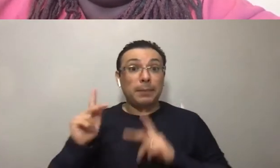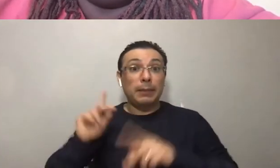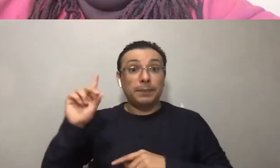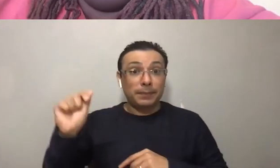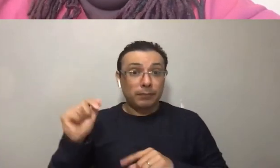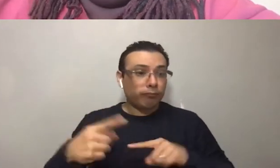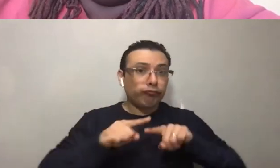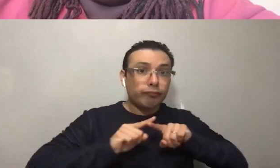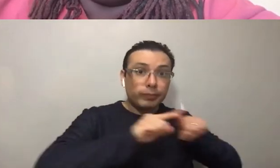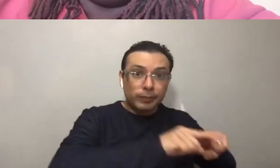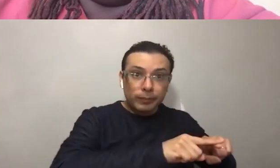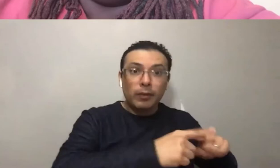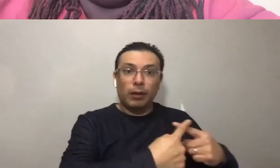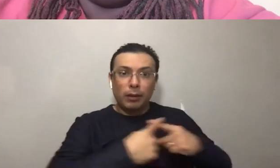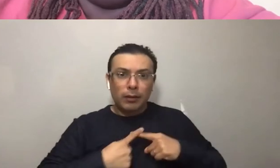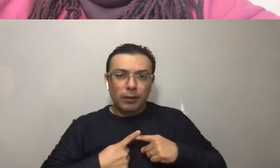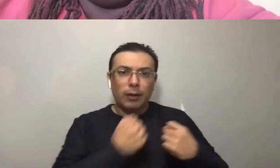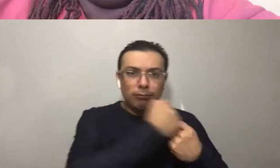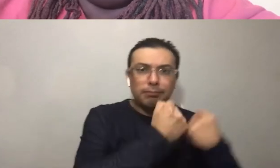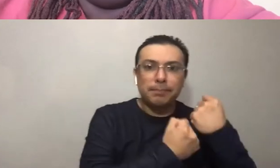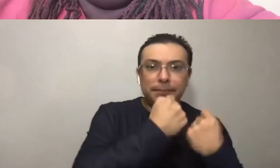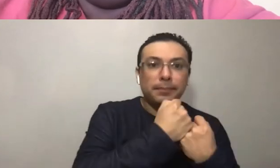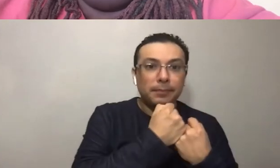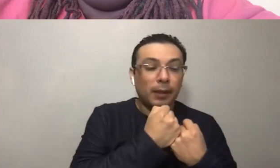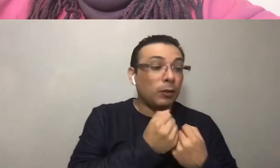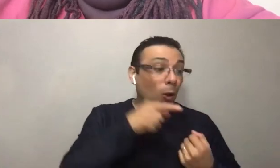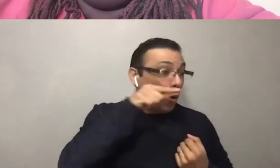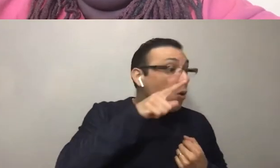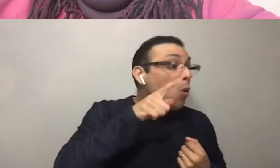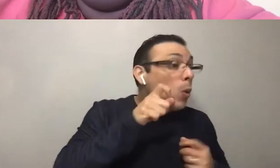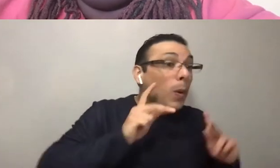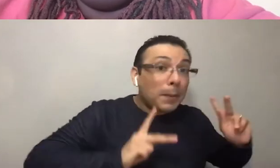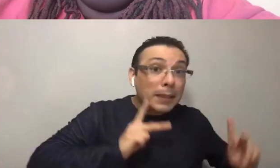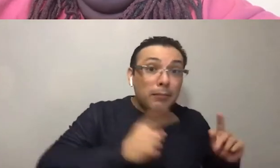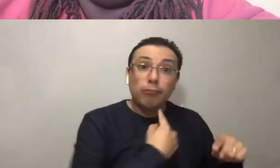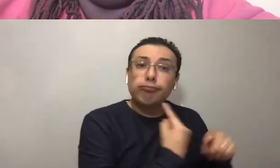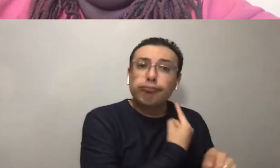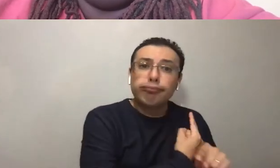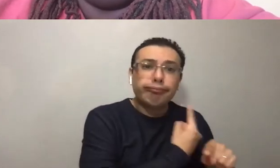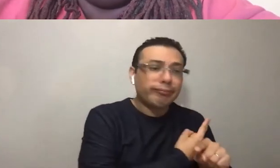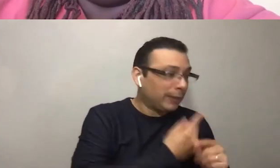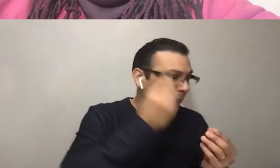making sure that you’re uplifting the voices of people in the community first and foremost is incredibly important to making sure that